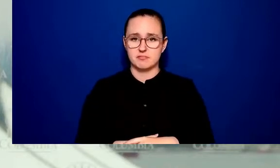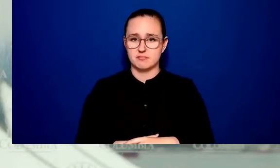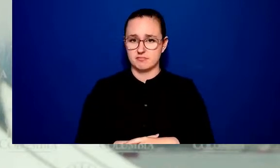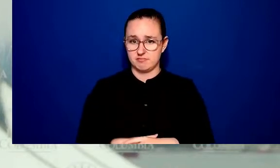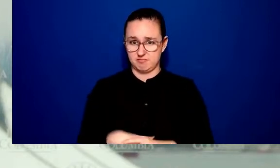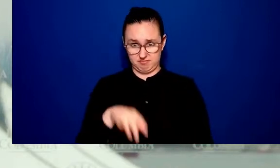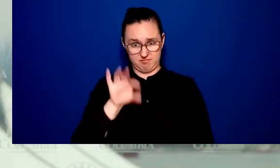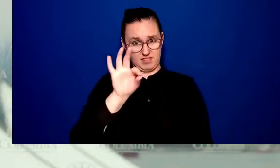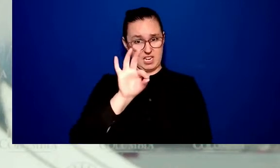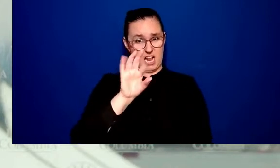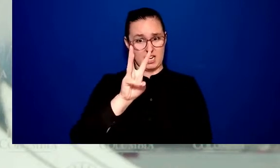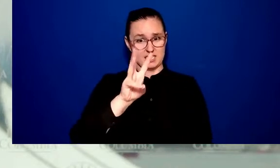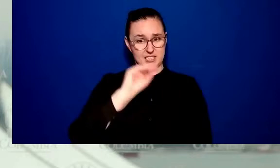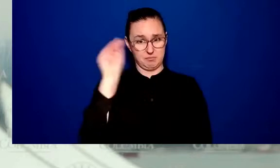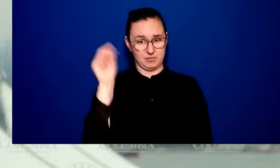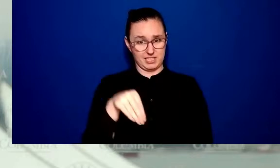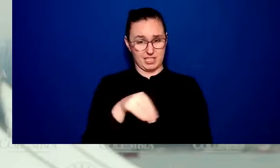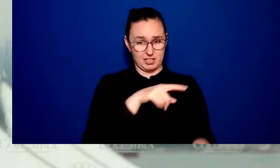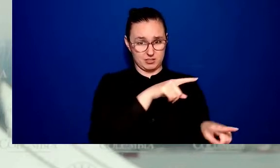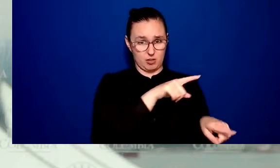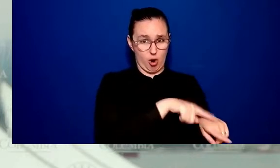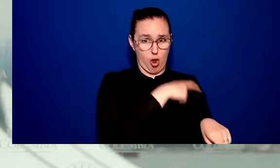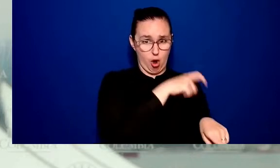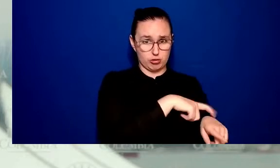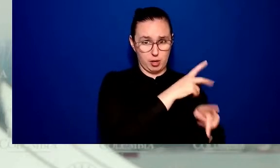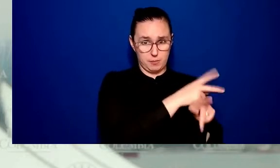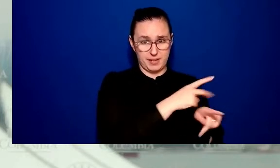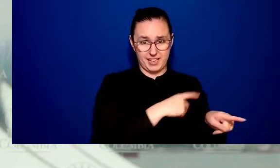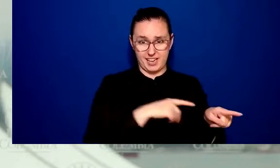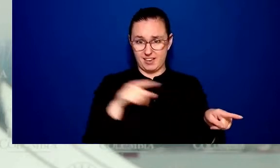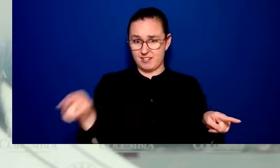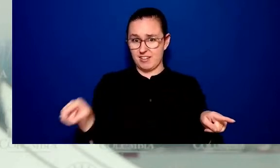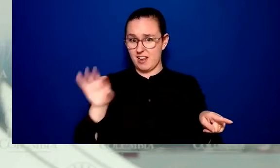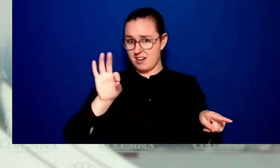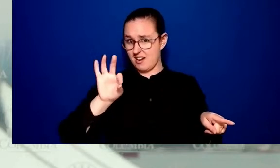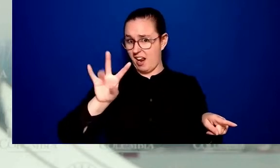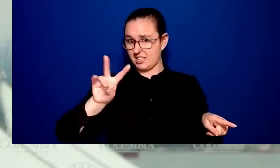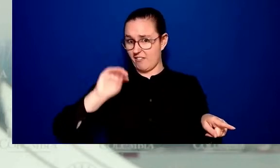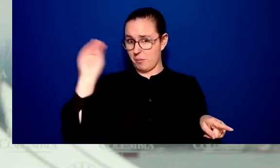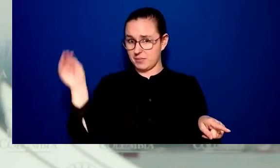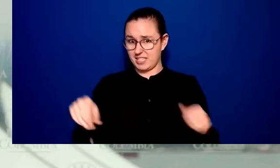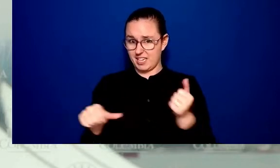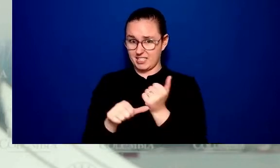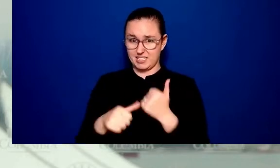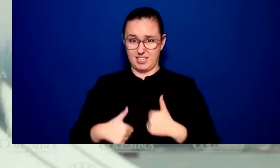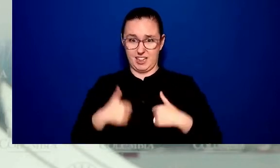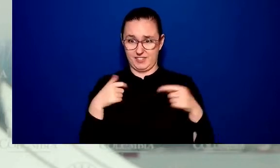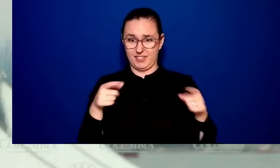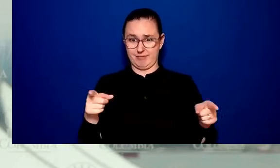in long term care, and I'm seven plus percent or 96% 97% in assisted living so overall,